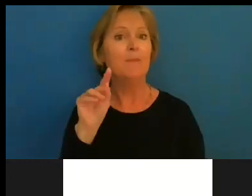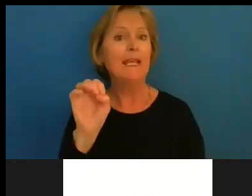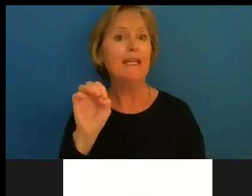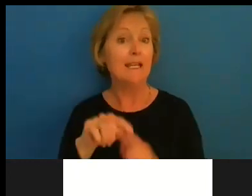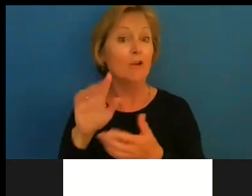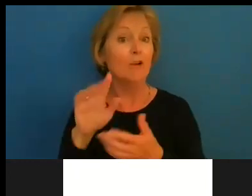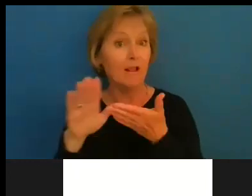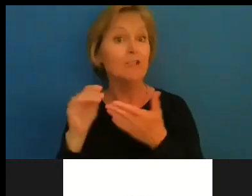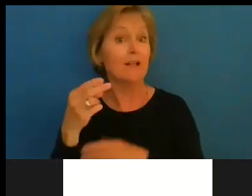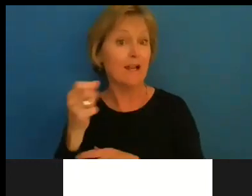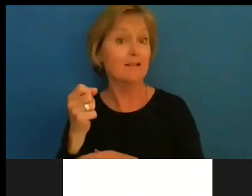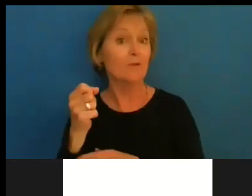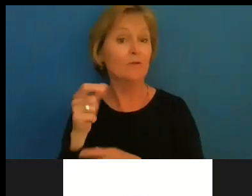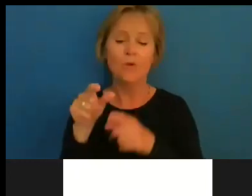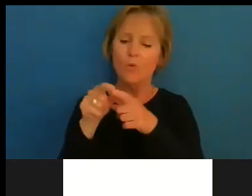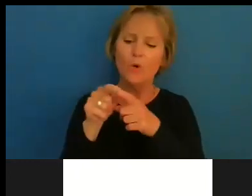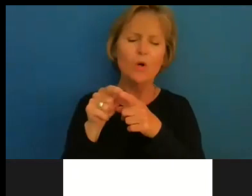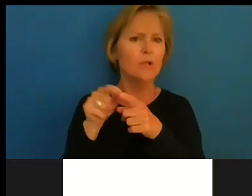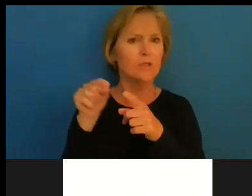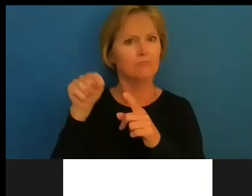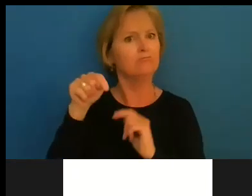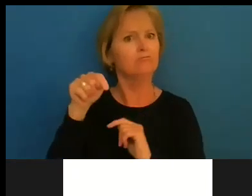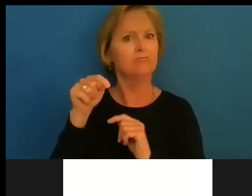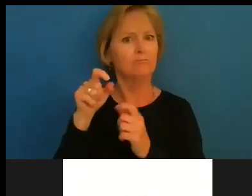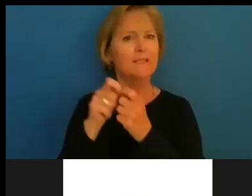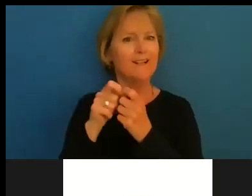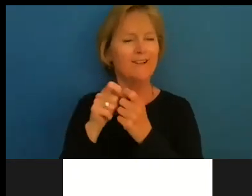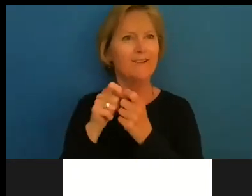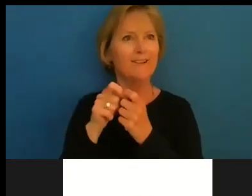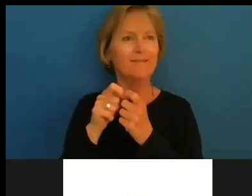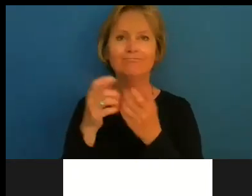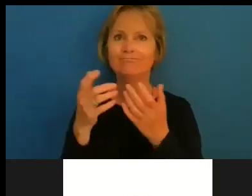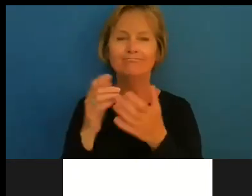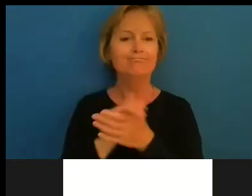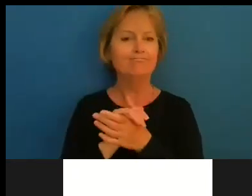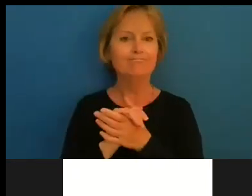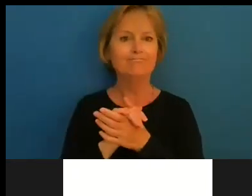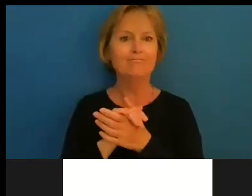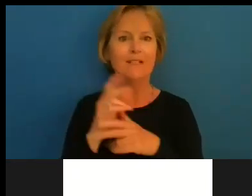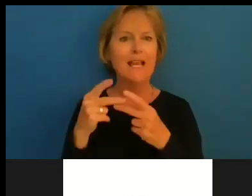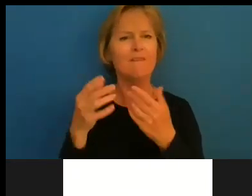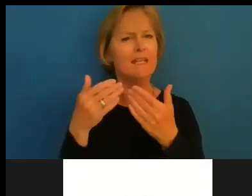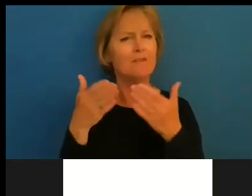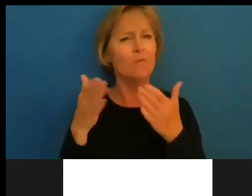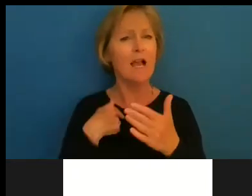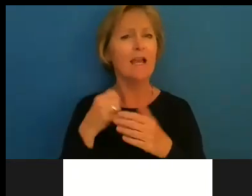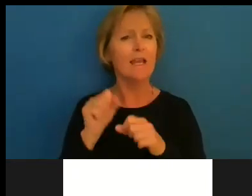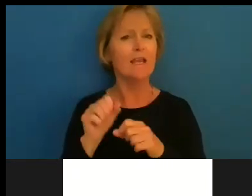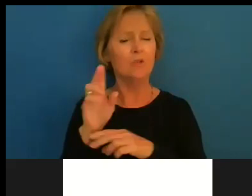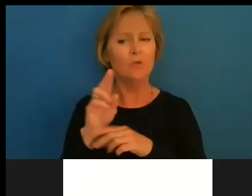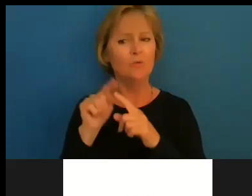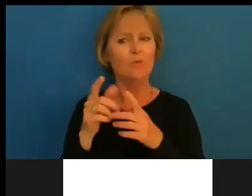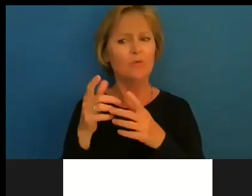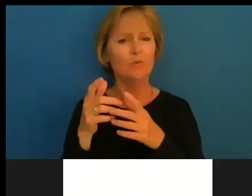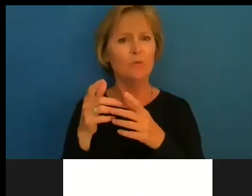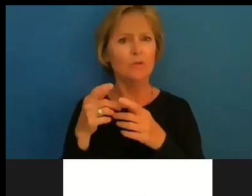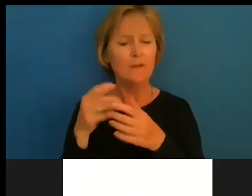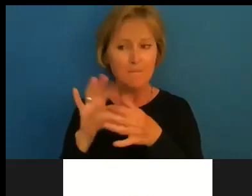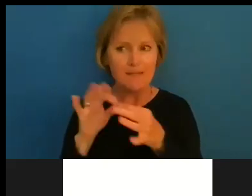So words have always been -- the easiest way that I can get messaging across, and I'm